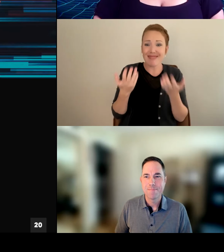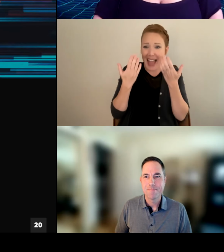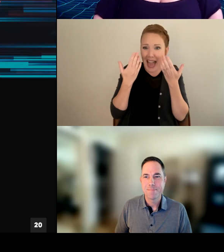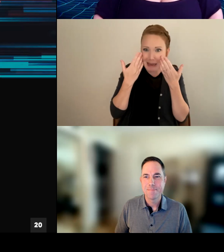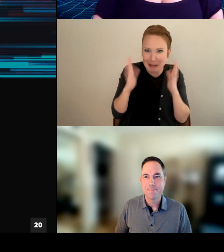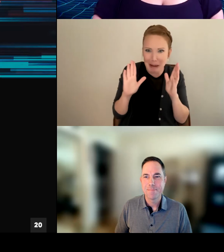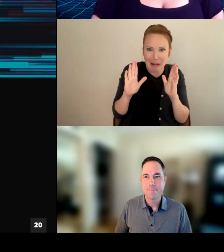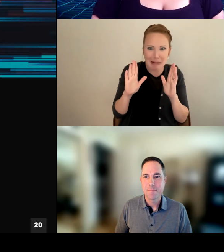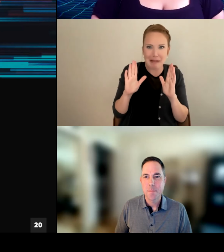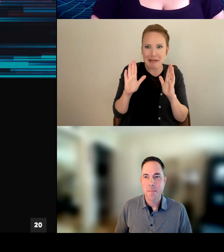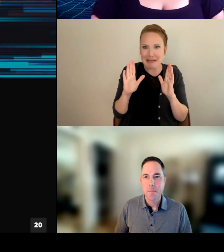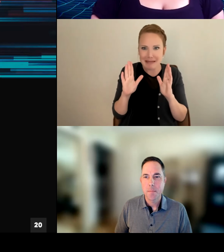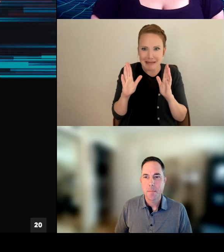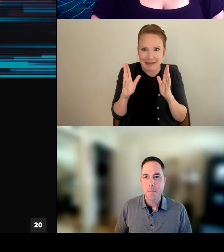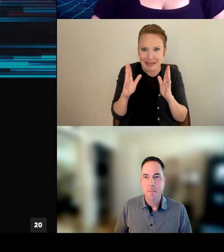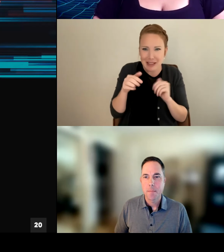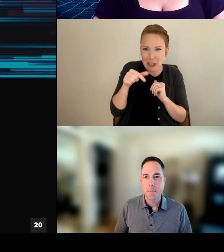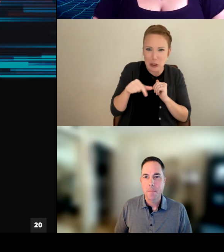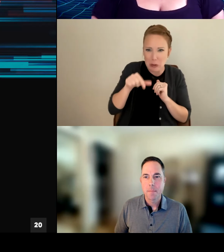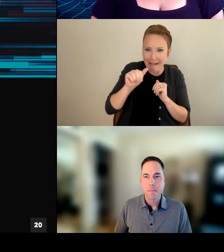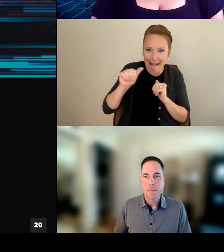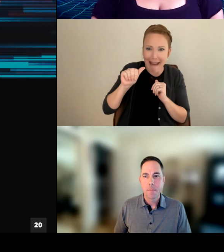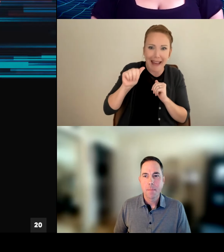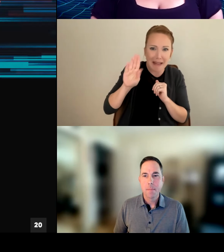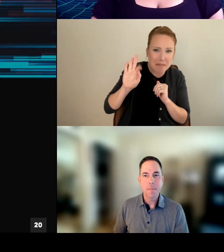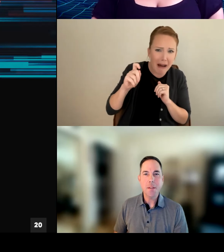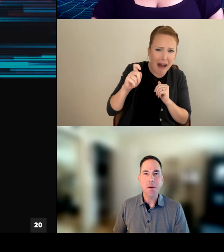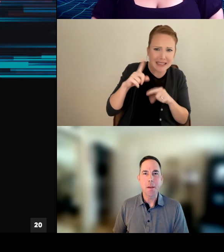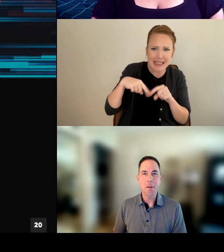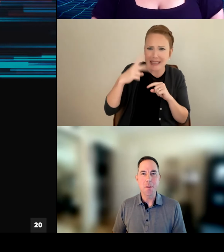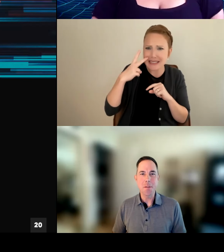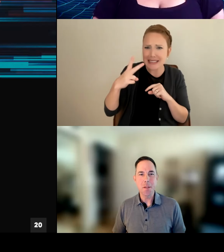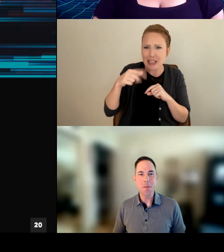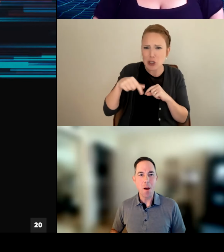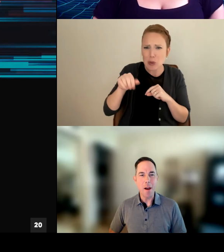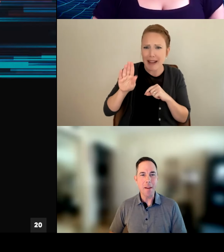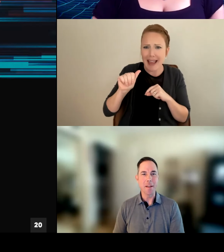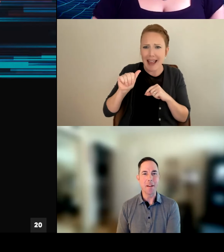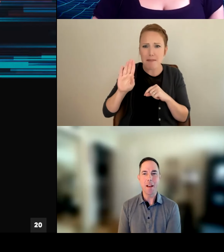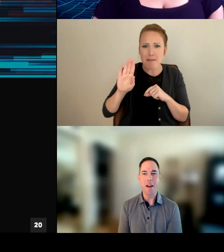the Q&A is because I can't really see it.